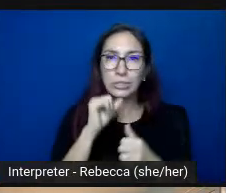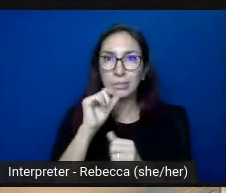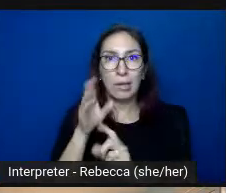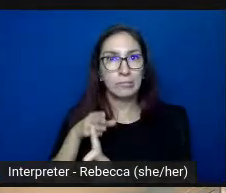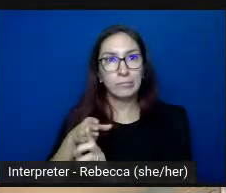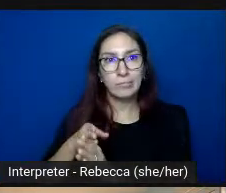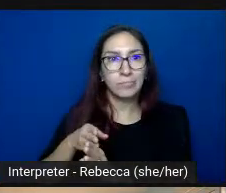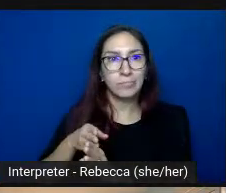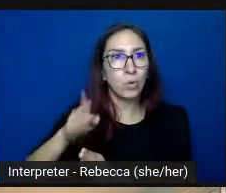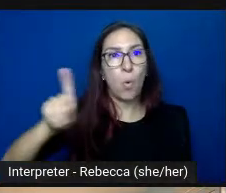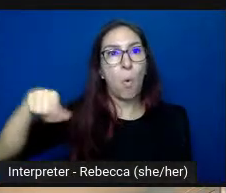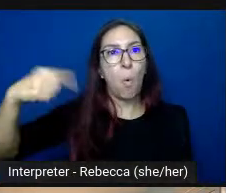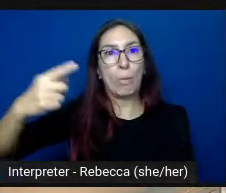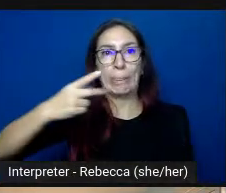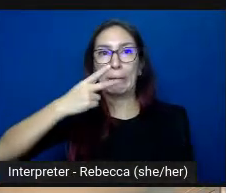But had an option for color.